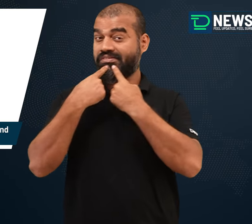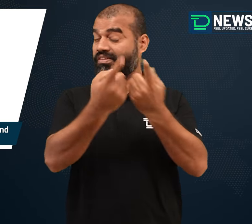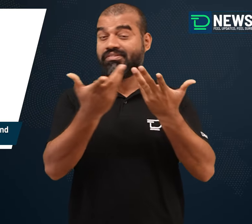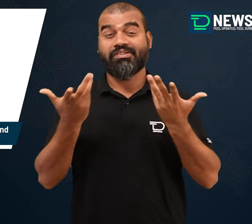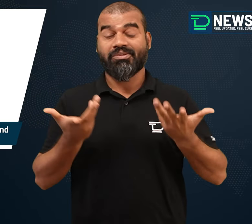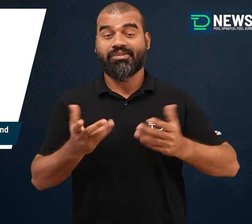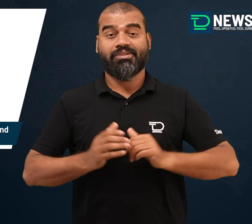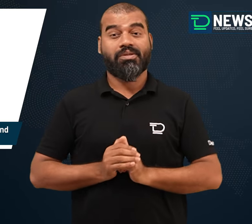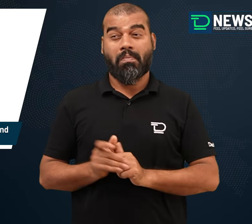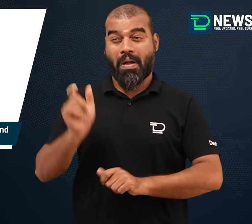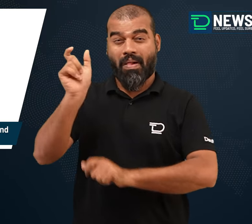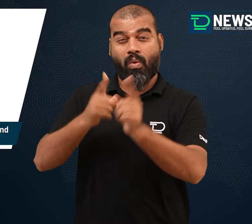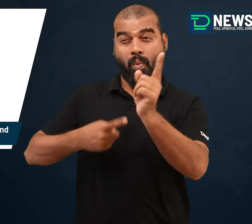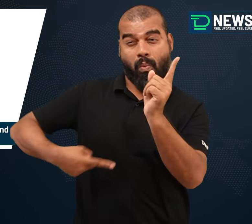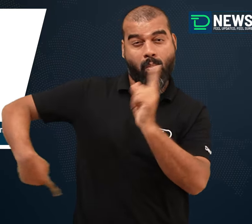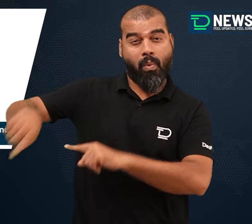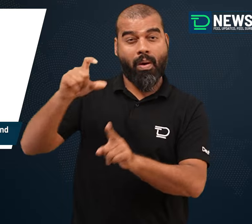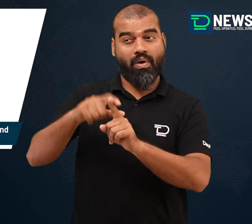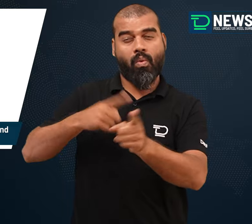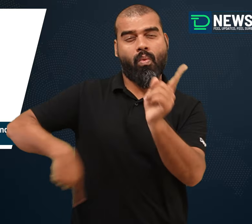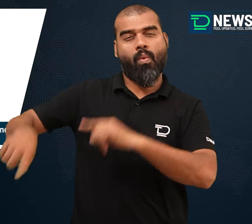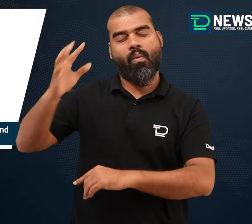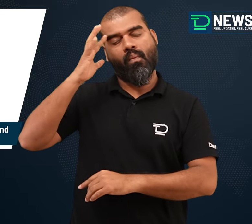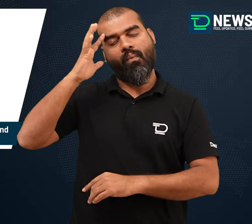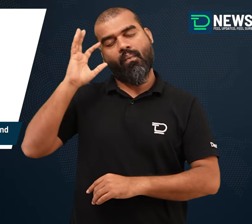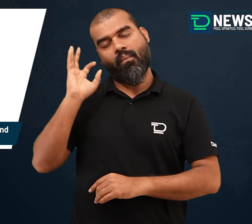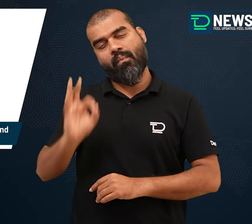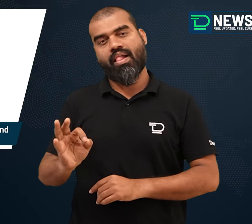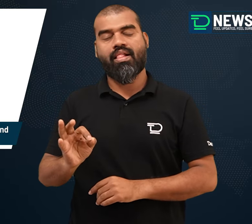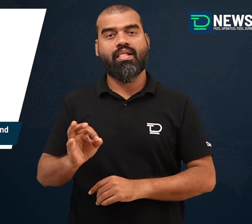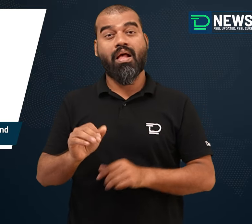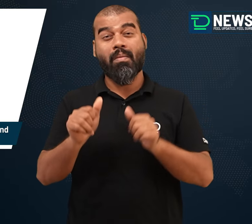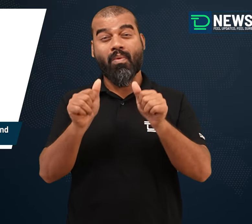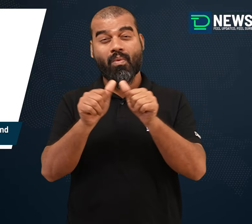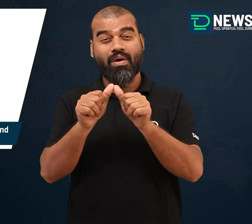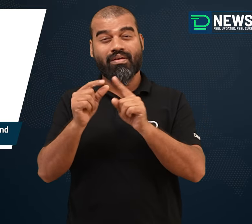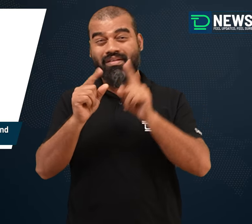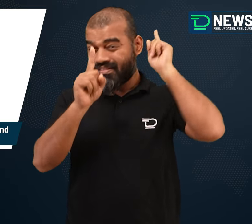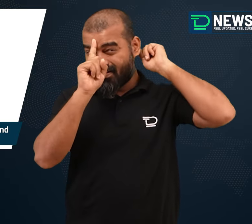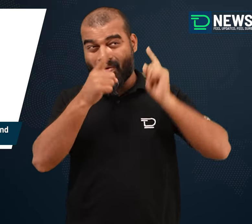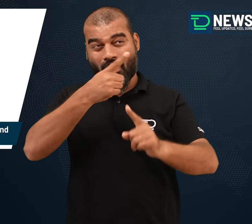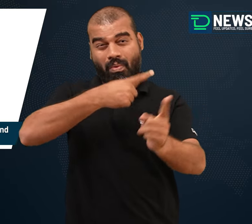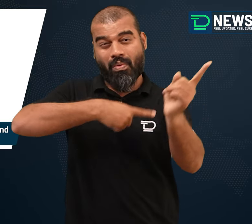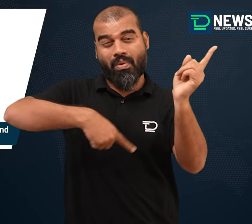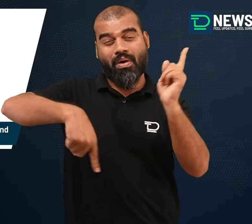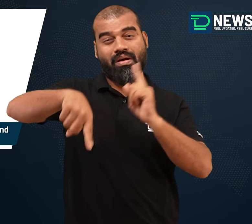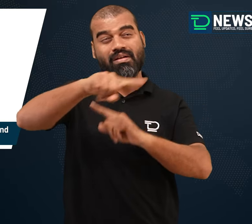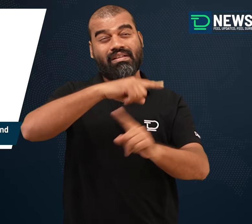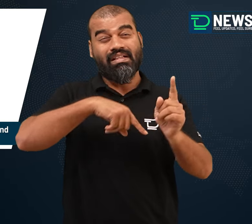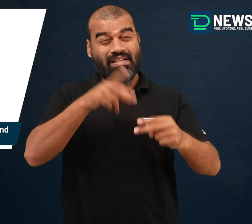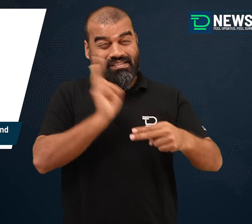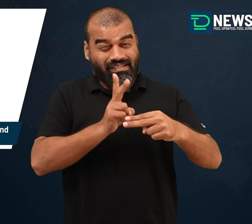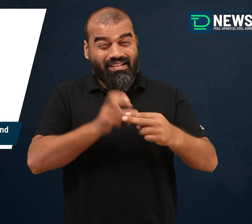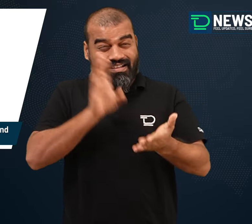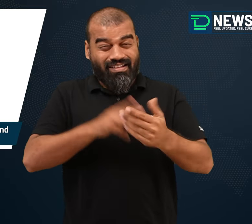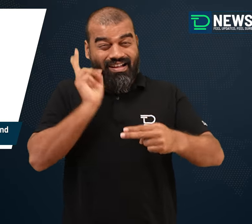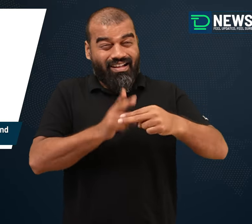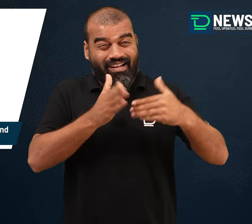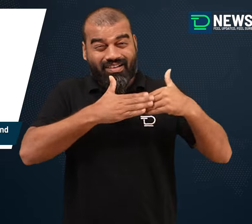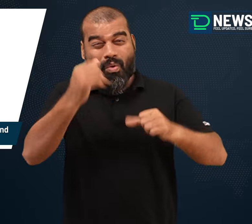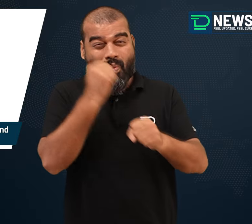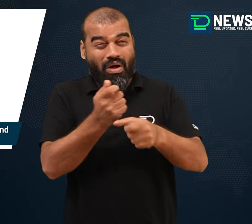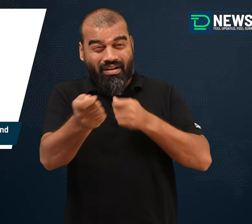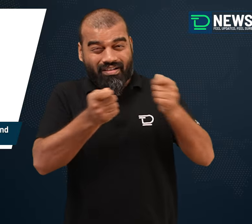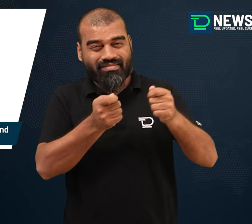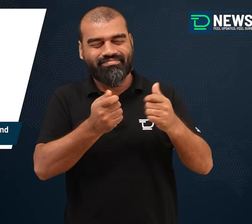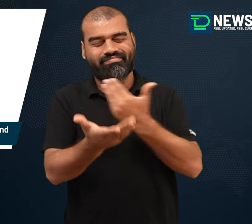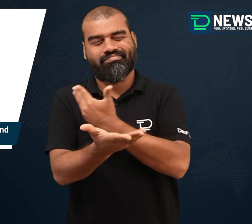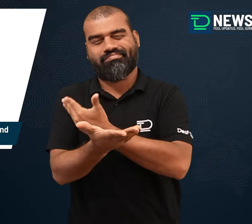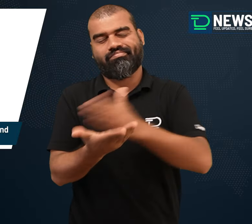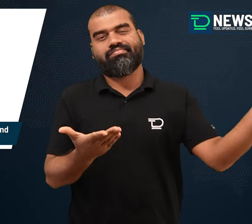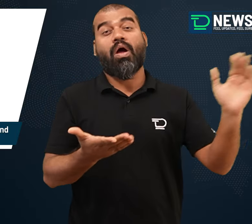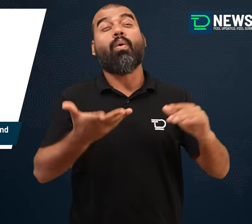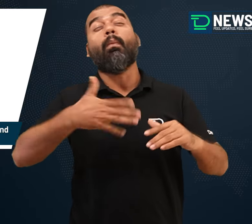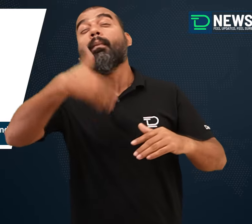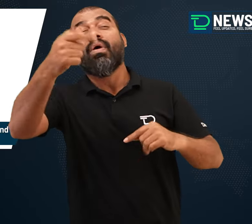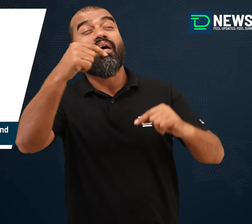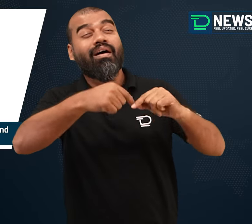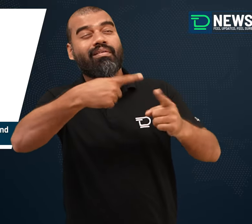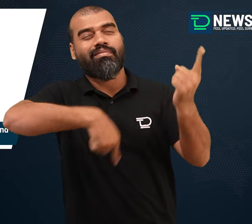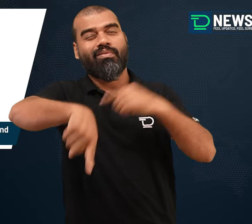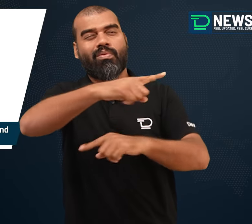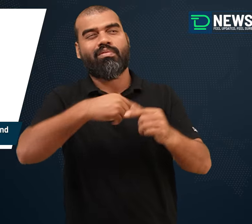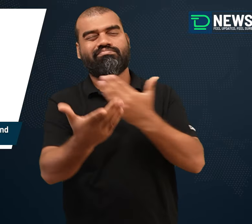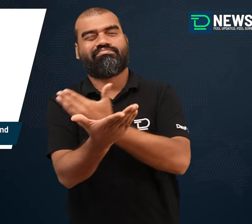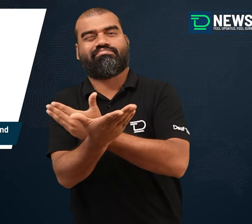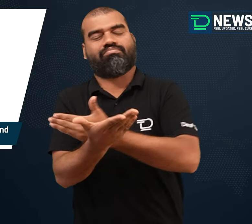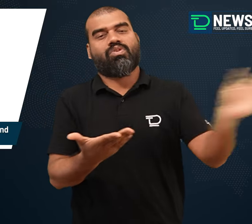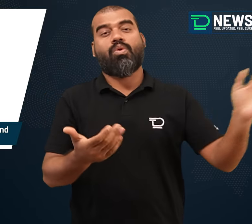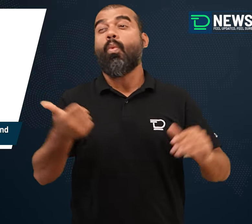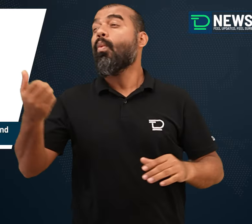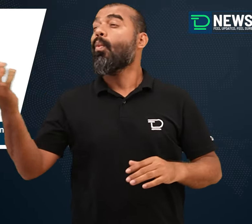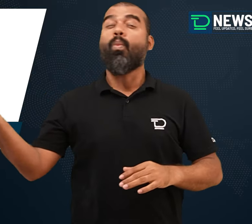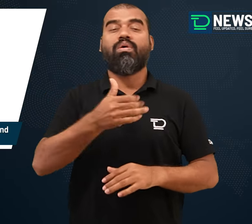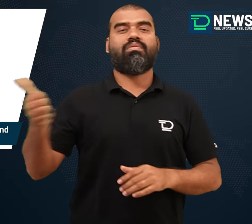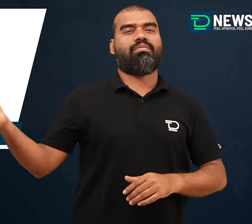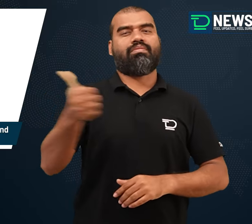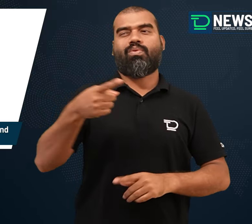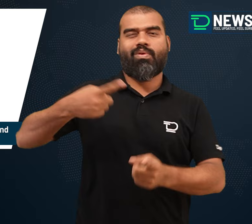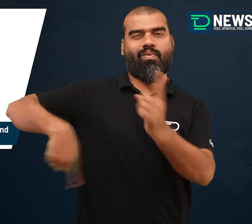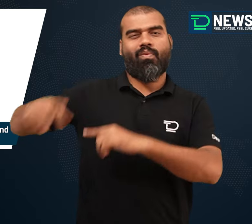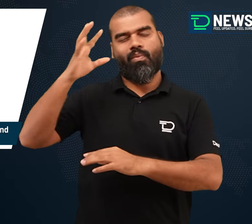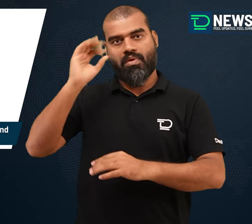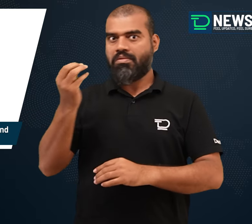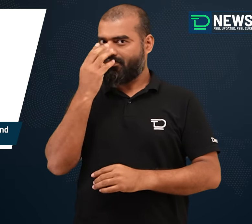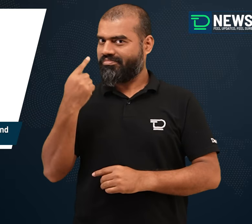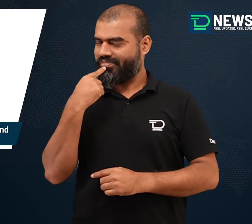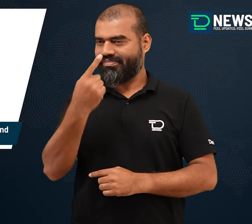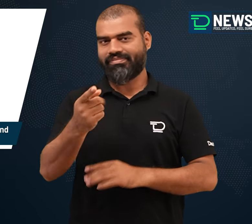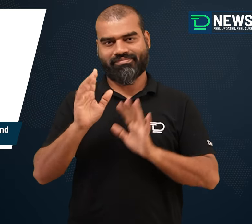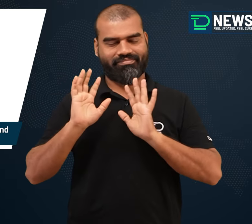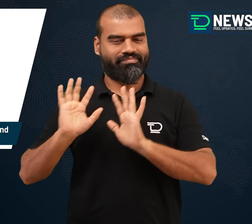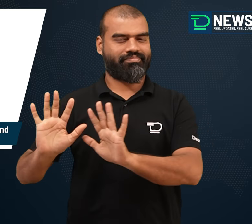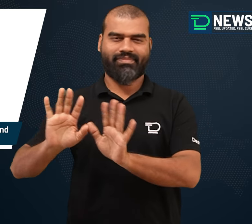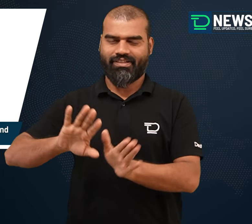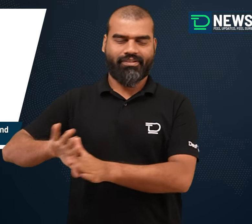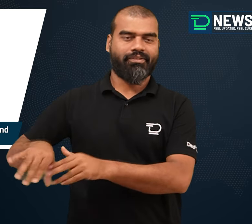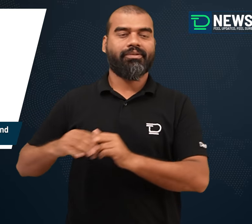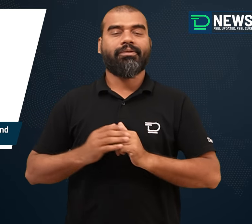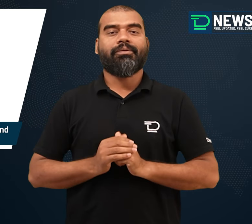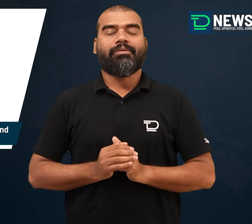And people are waiting for the Aam Aadmi Party to end its rule.